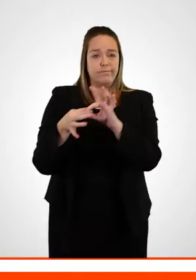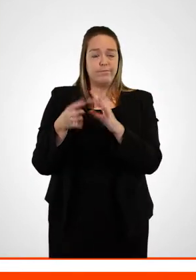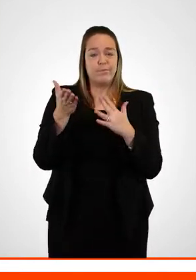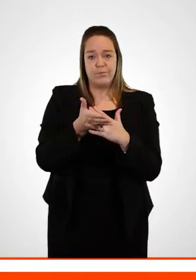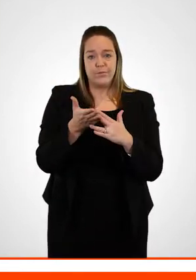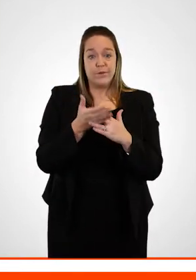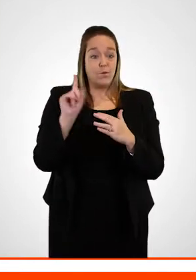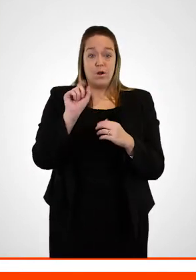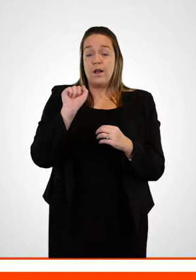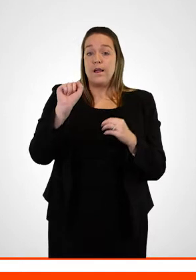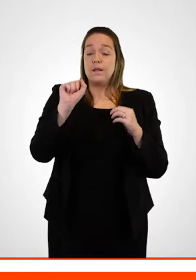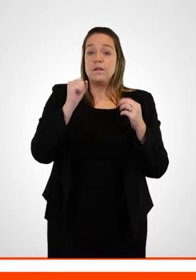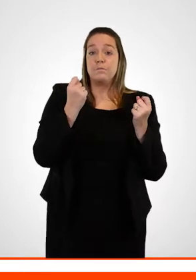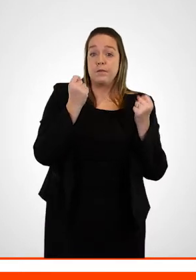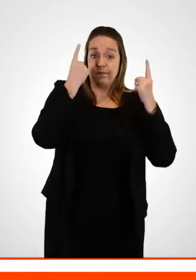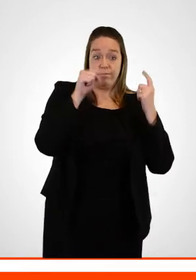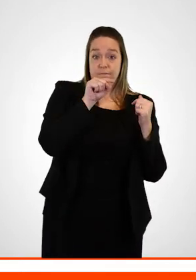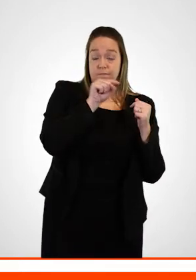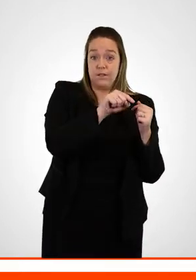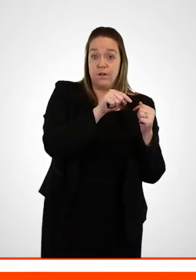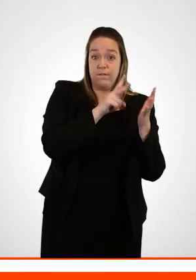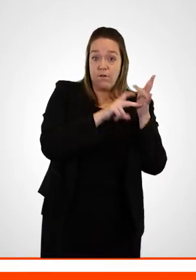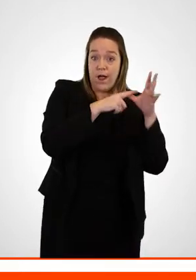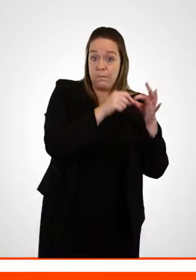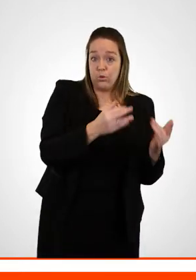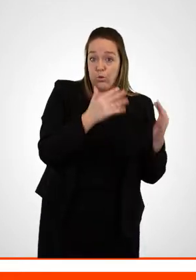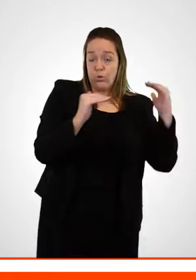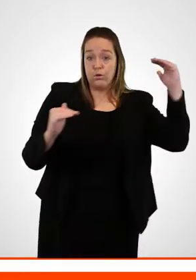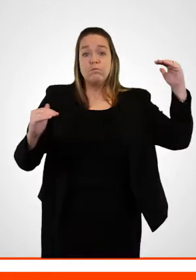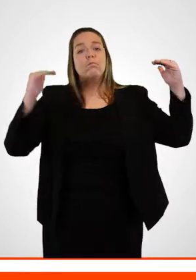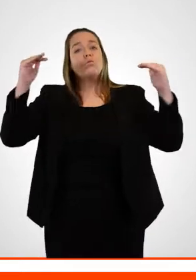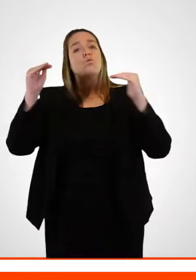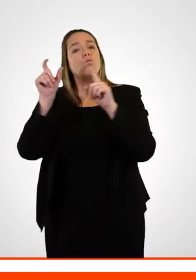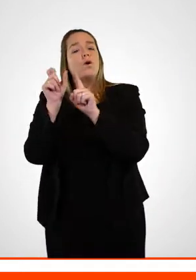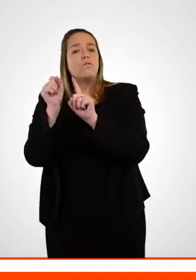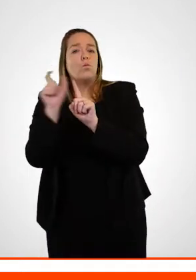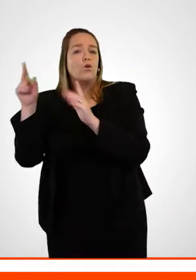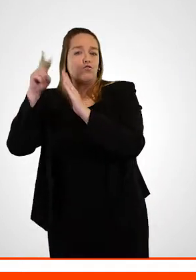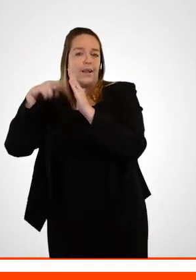between their receptive vocabulary score and their word reading abilities. So far, things fit together.